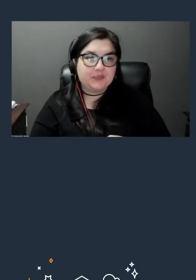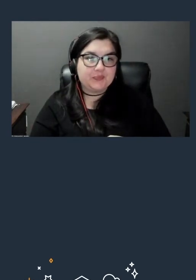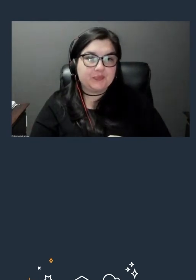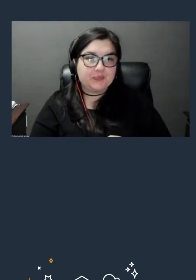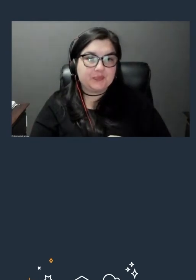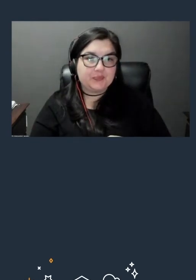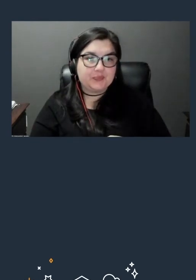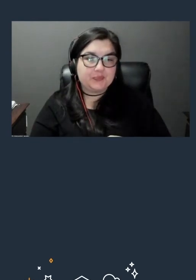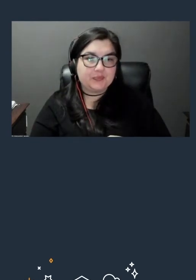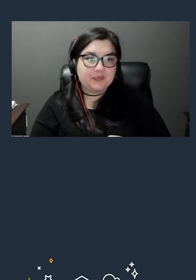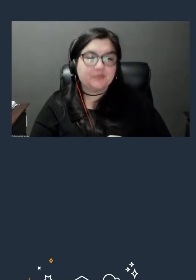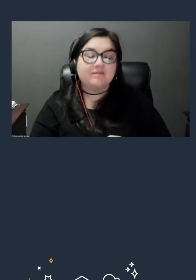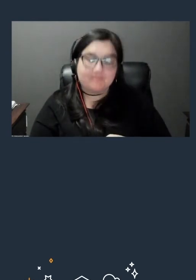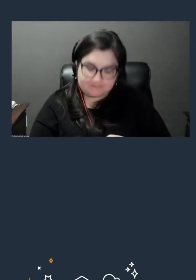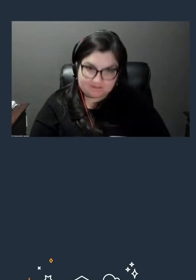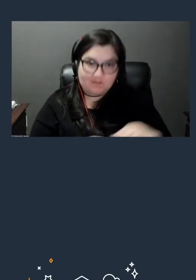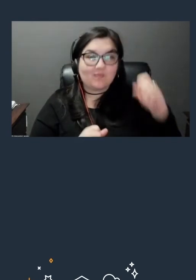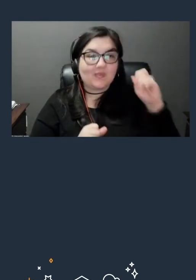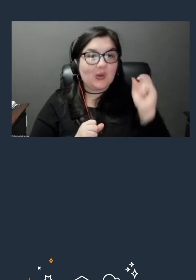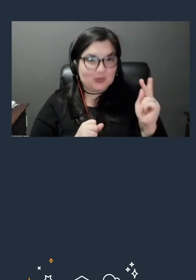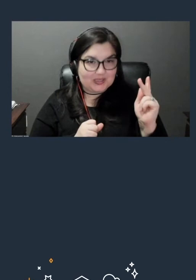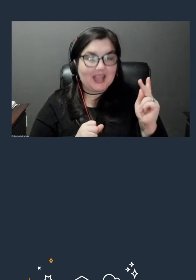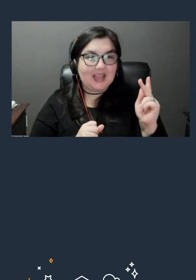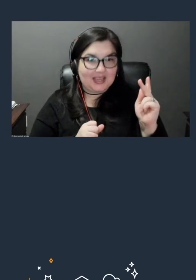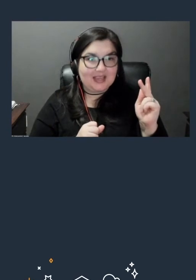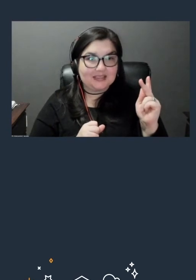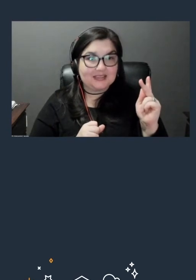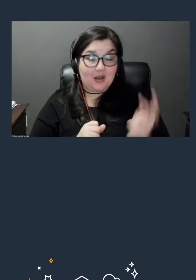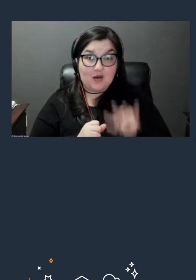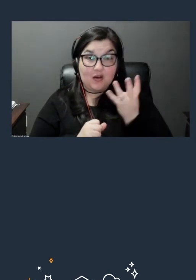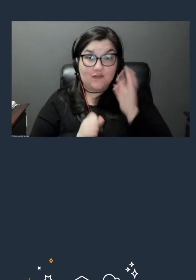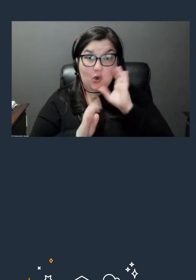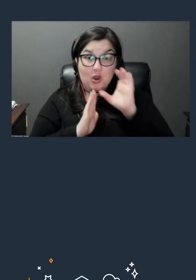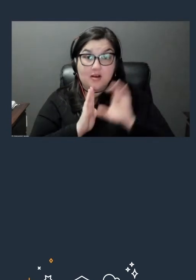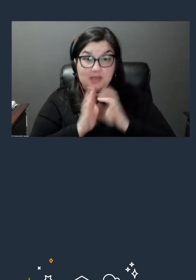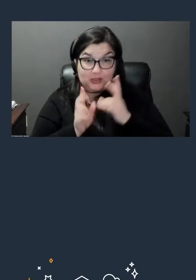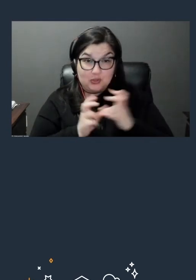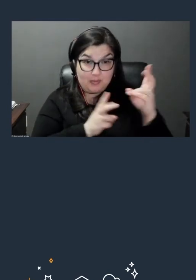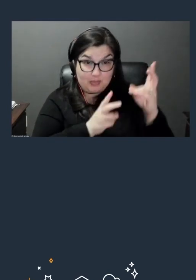Okay, so once all four pictures are done uploading, let's close this.